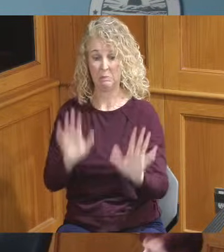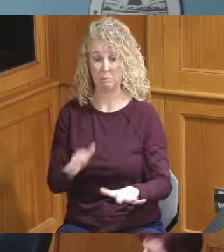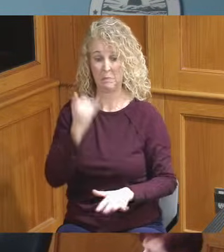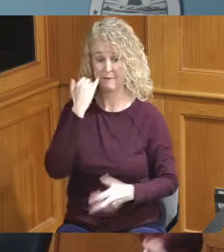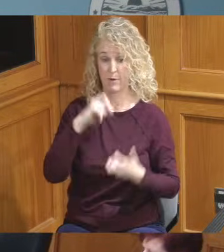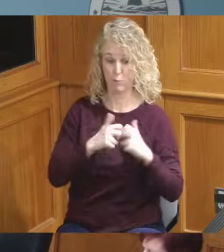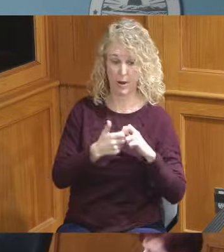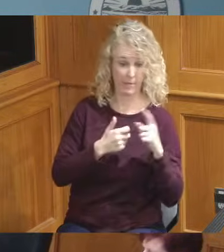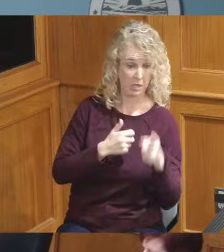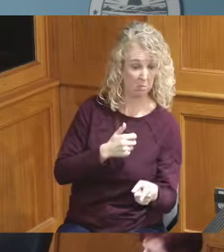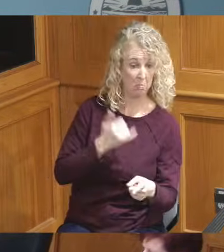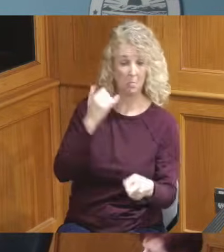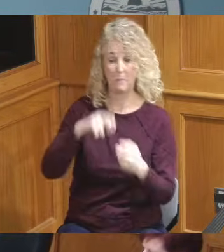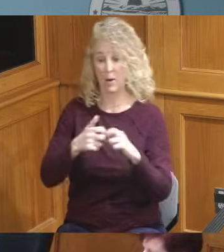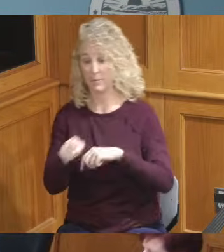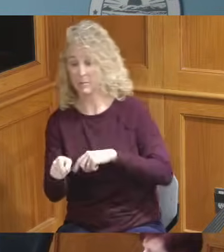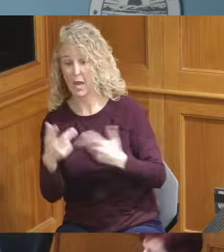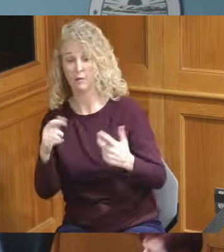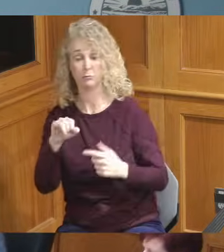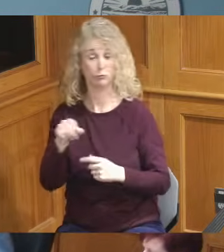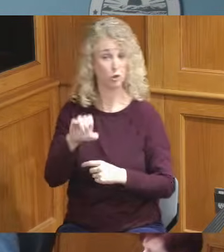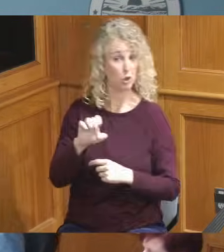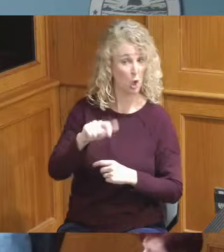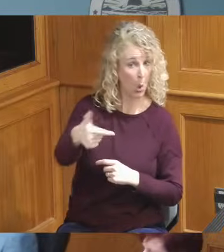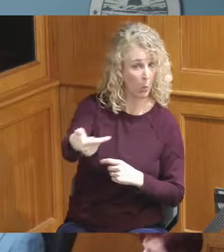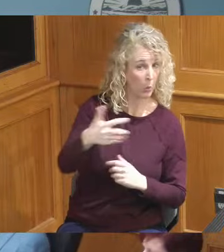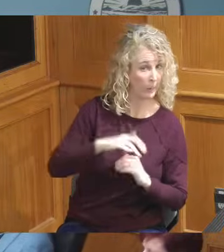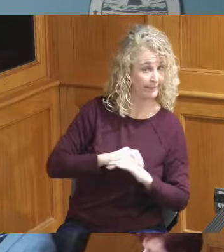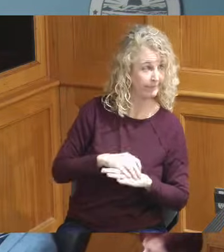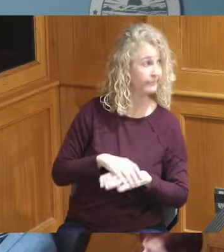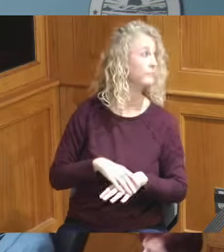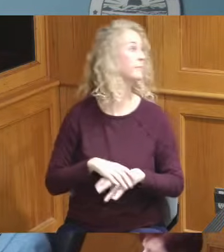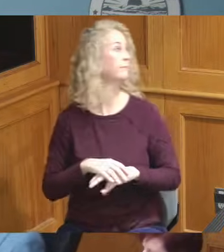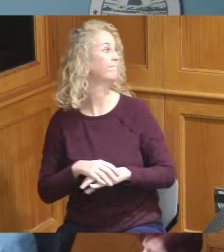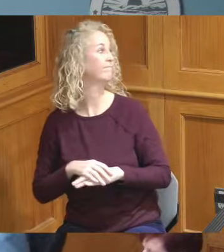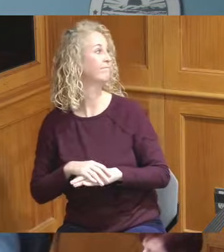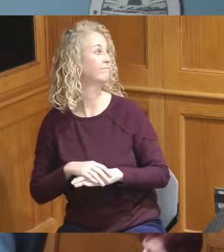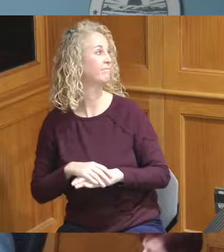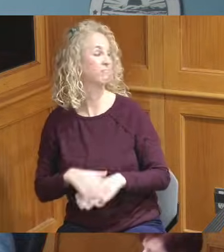bones of the of the building. But Joe, I'll leave it to you to go into more depth. I think I mean